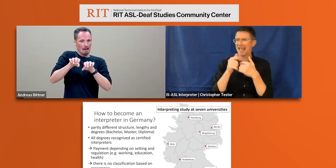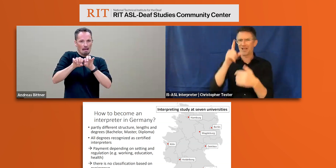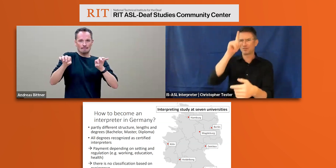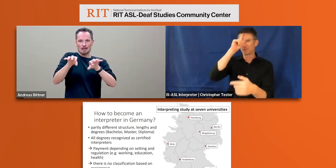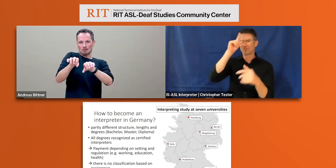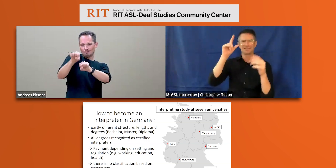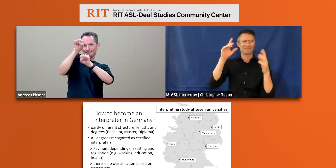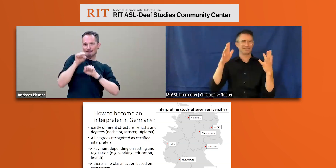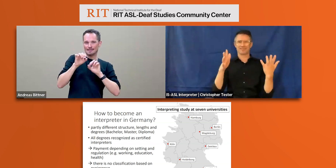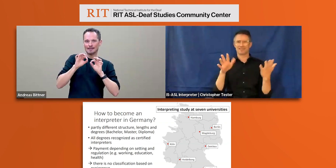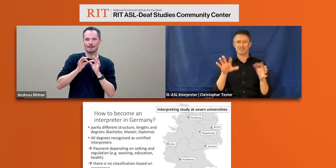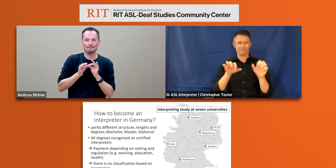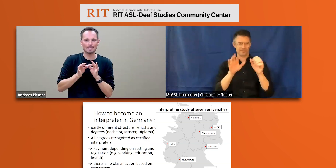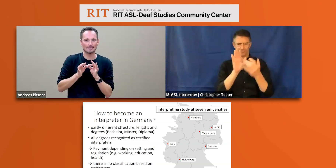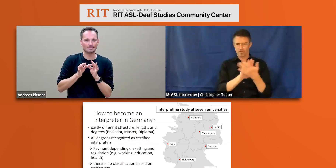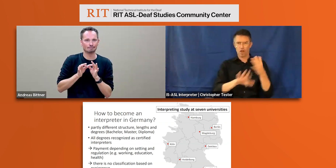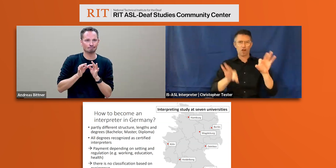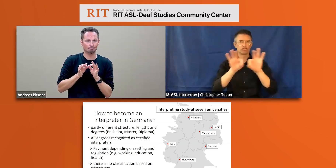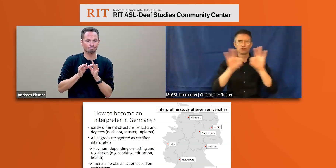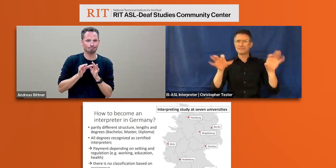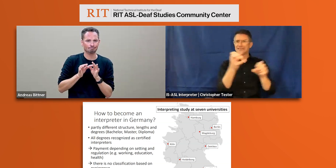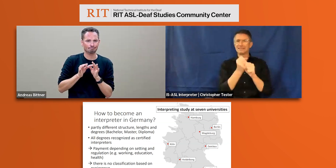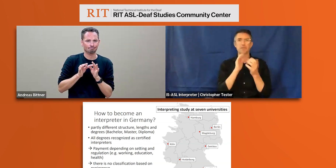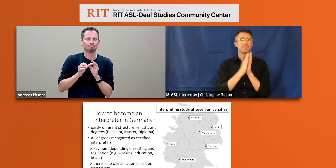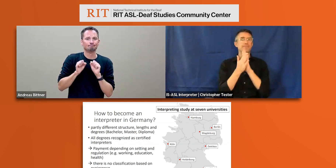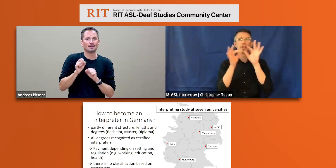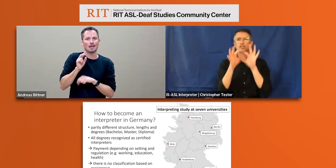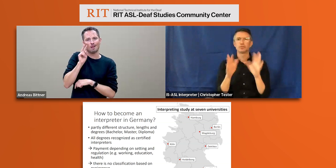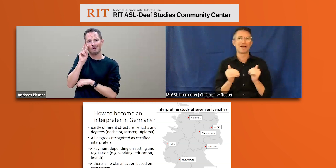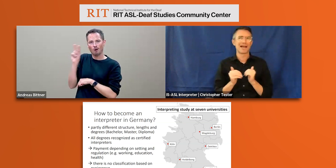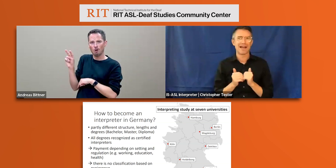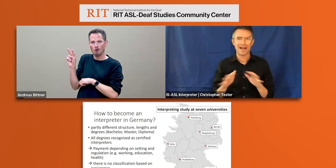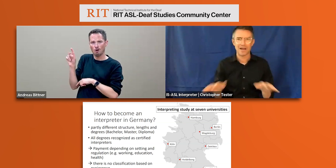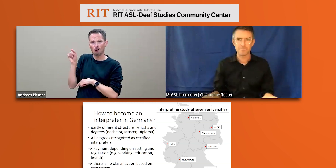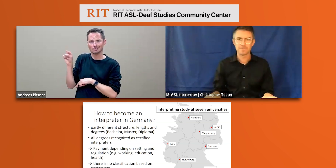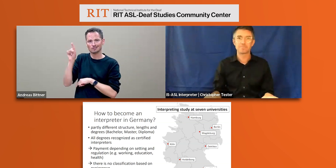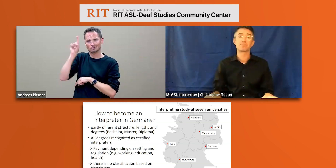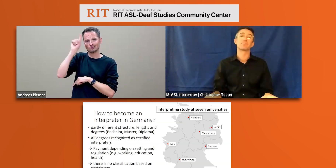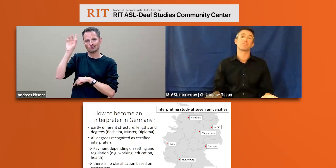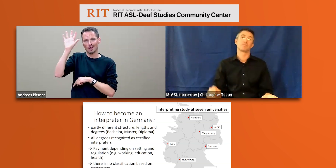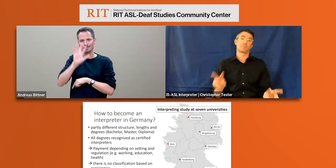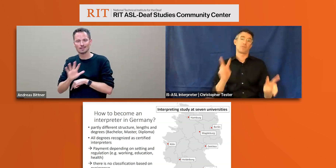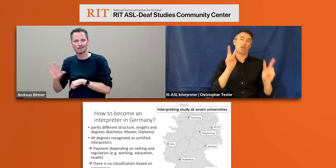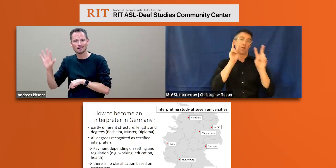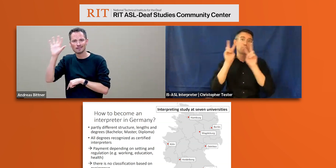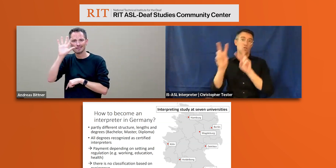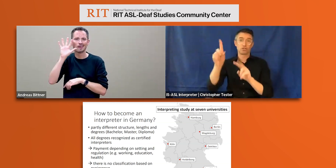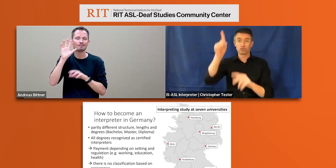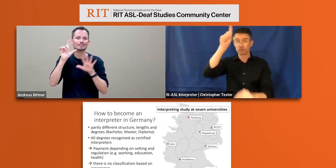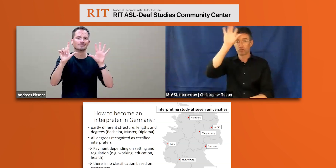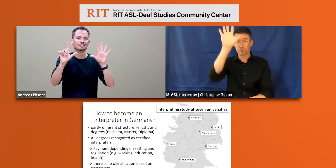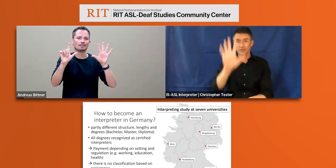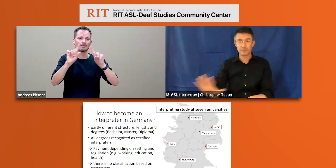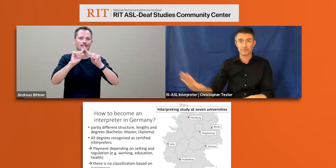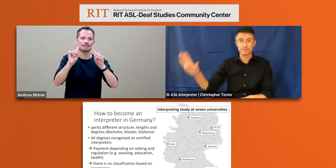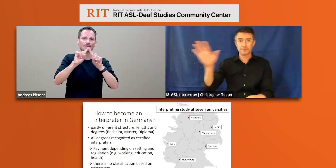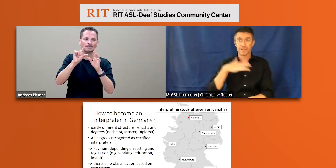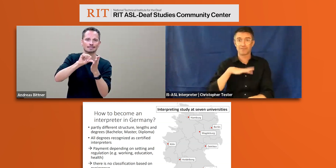So, there's an interesting discussion to be had about how to be an interpreter and how to get a degree in interpreting.